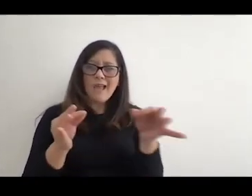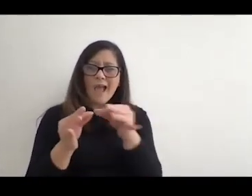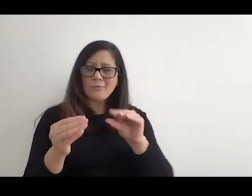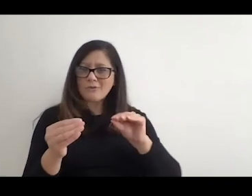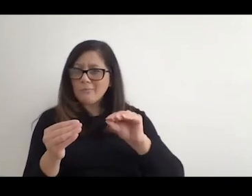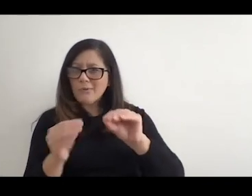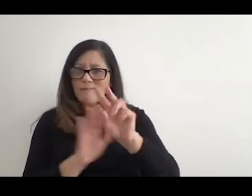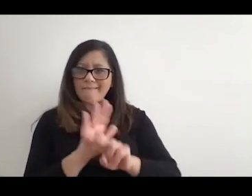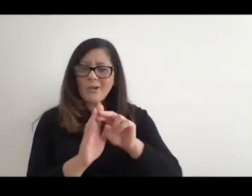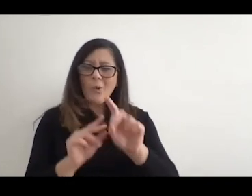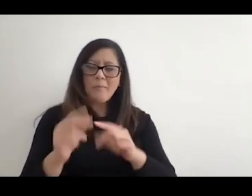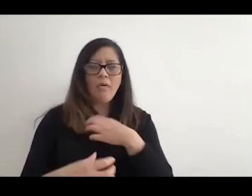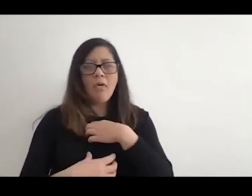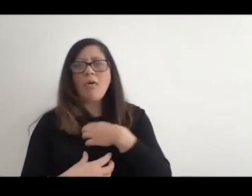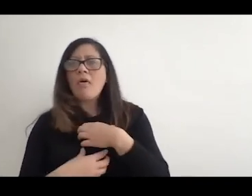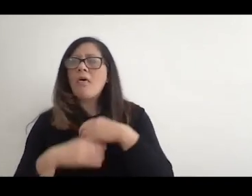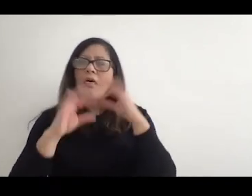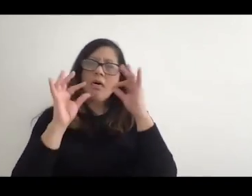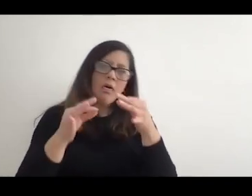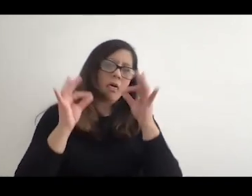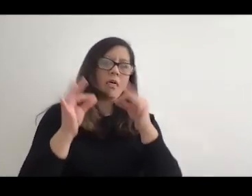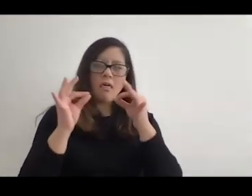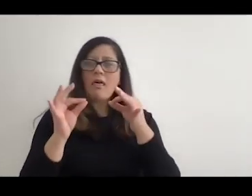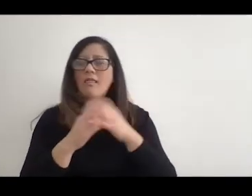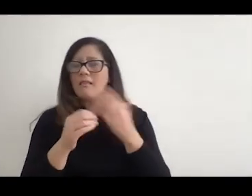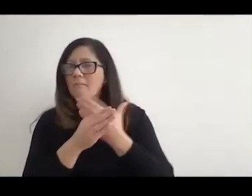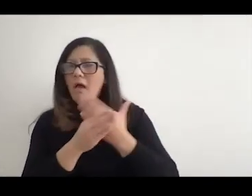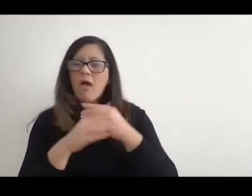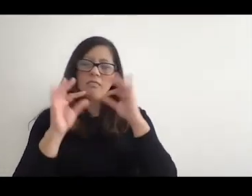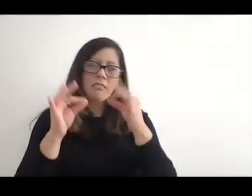I like the captions because I can. I can watch it and read it at the